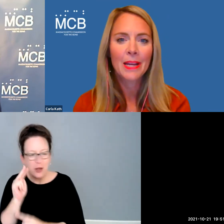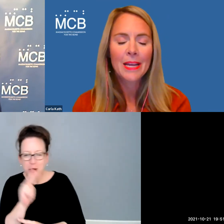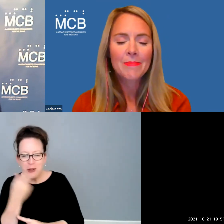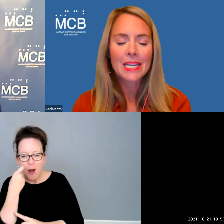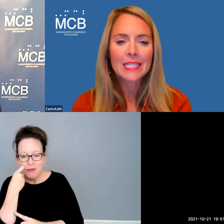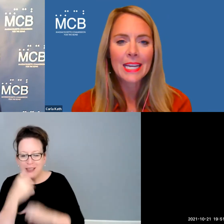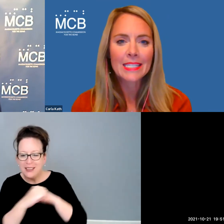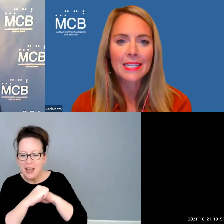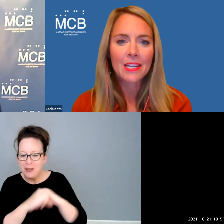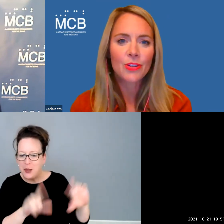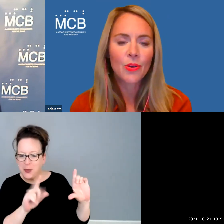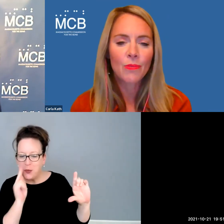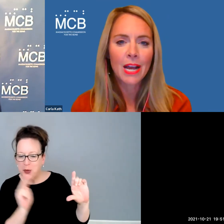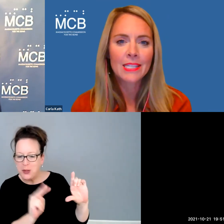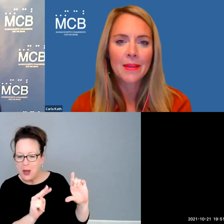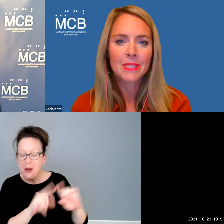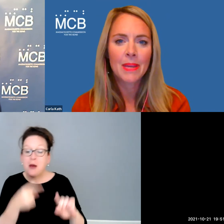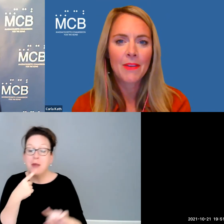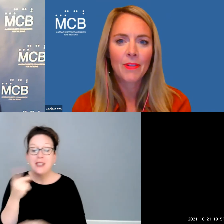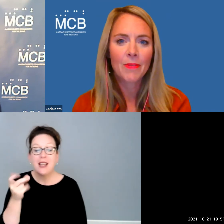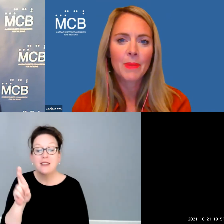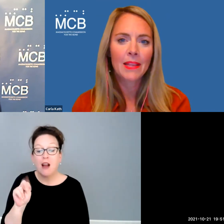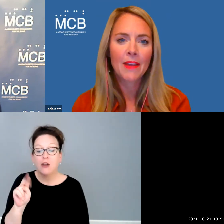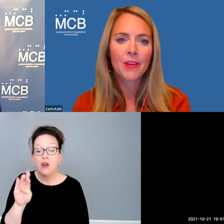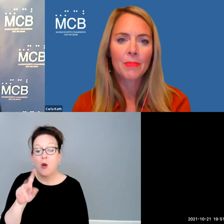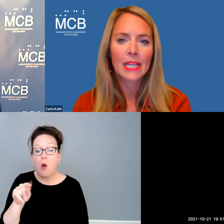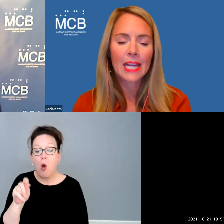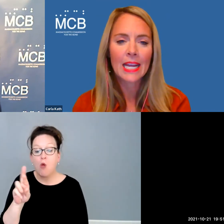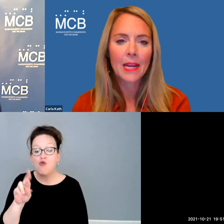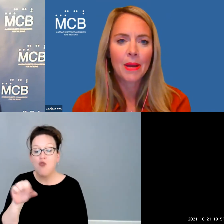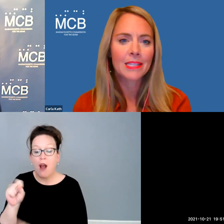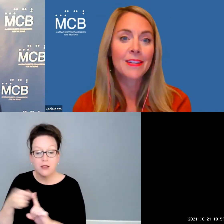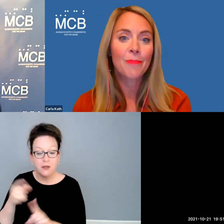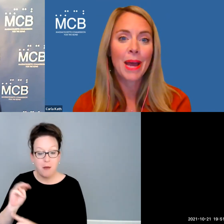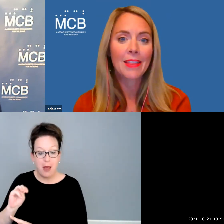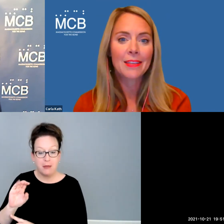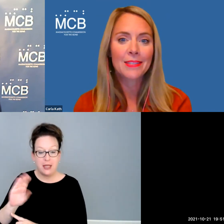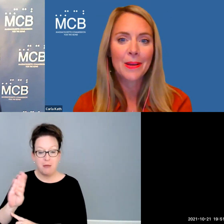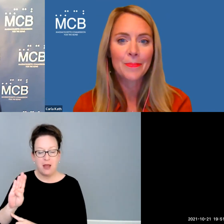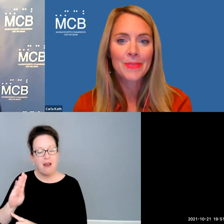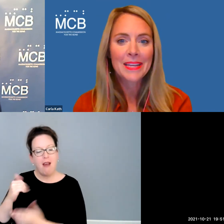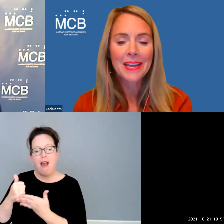it says that Dr. Nicole Ross at MCB flipped my life completely in a positive path. So, thank